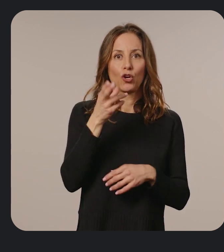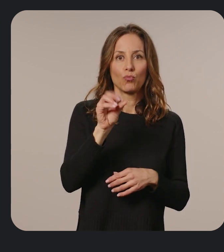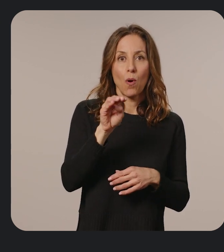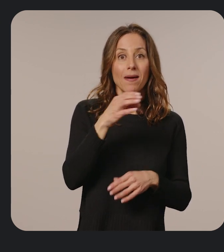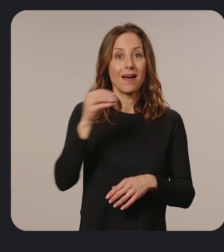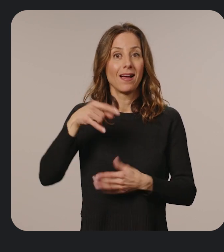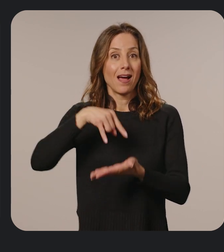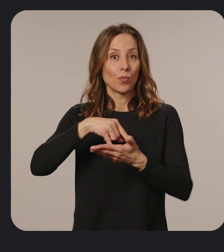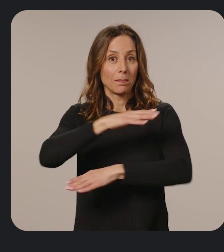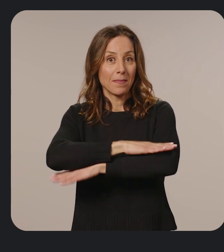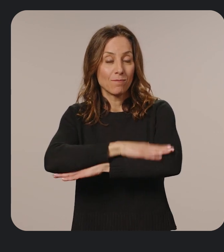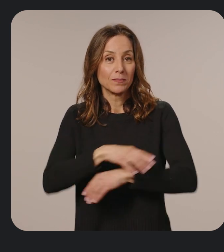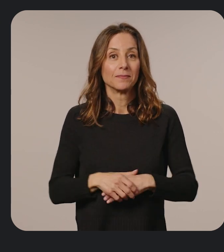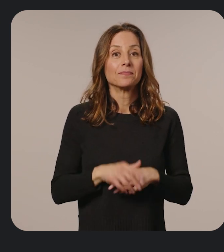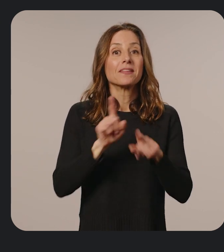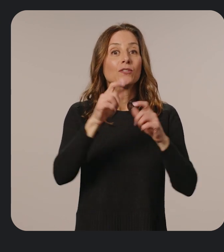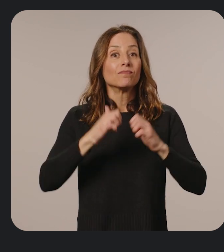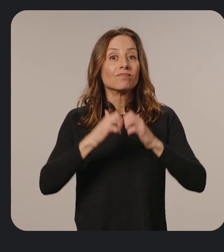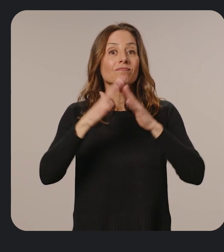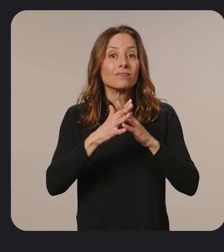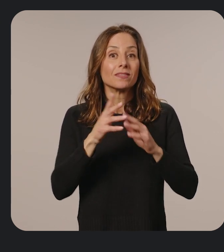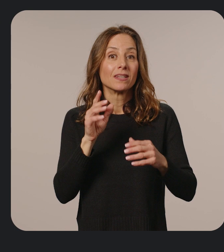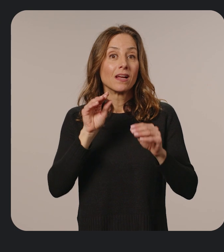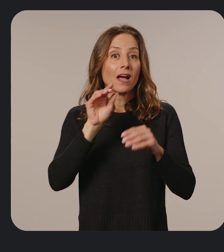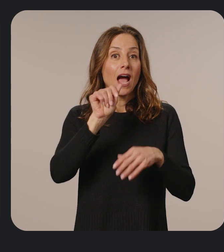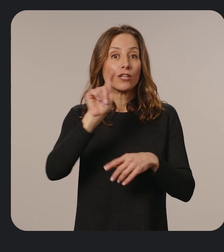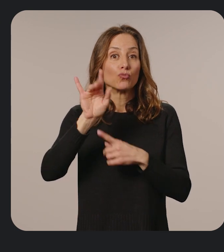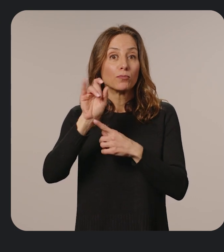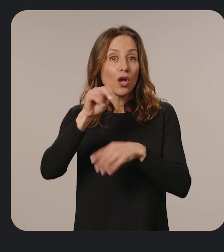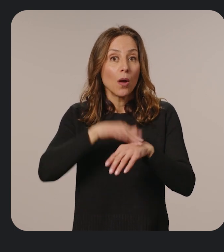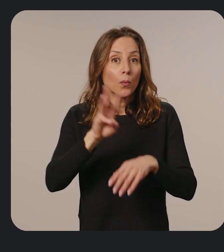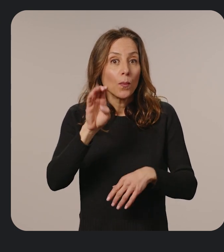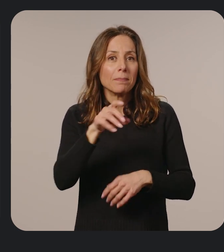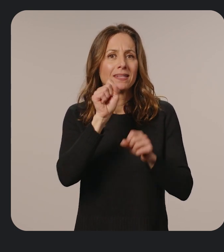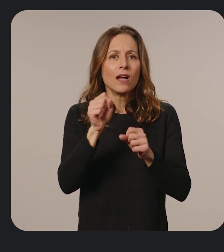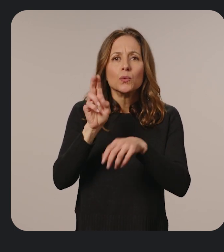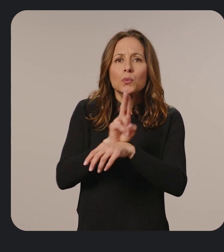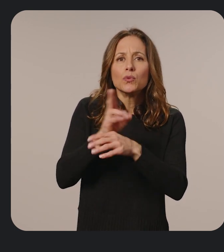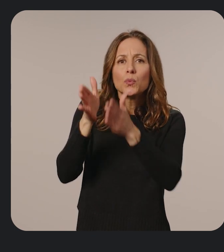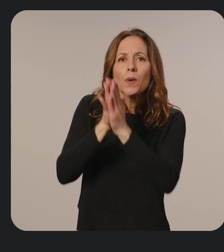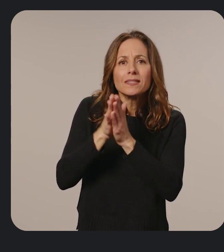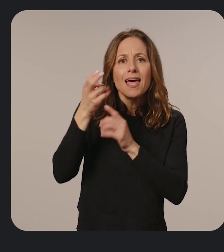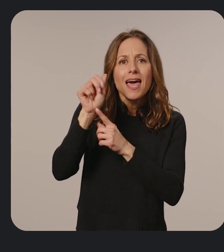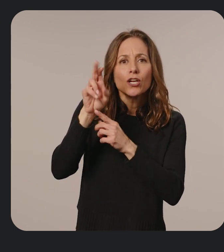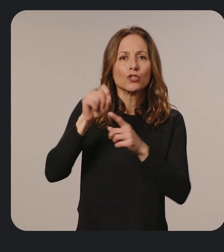available on Chrome and Android platforms. As you implement attribution on the web, you can use request headers to determine